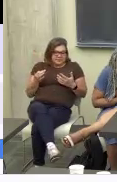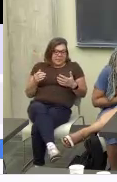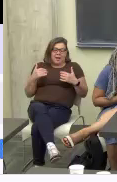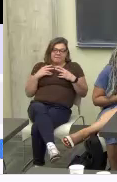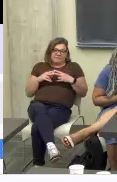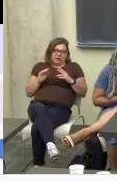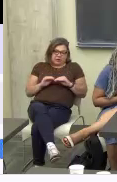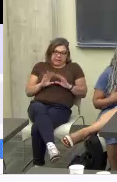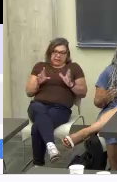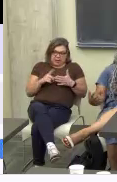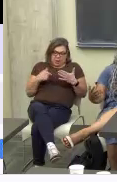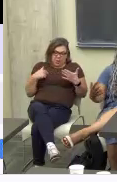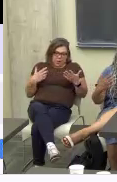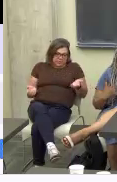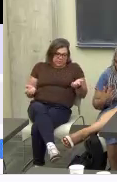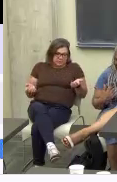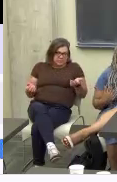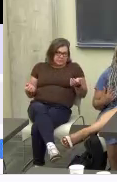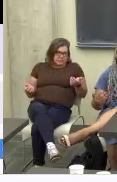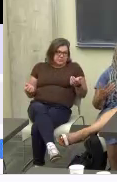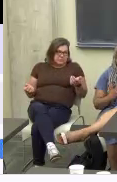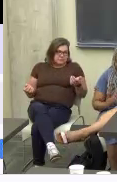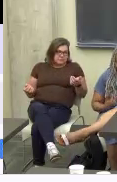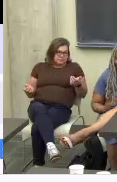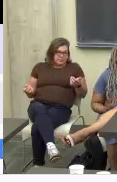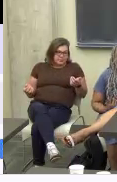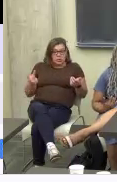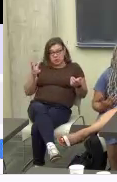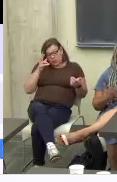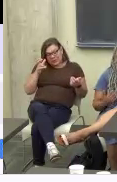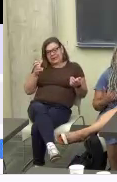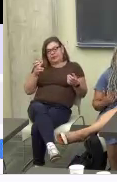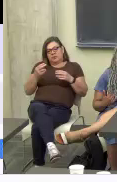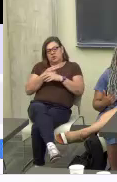clear about what I want, you know, I'm You will hear me use the world. Word